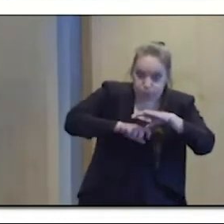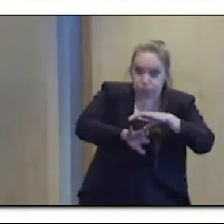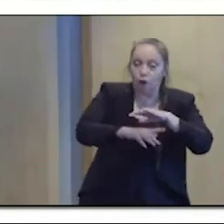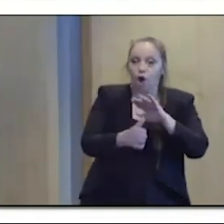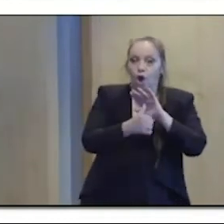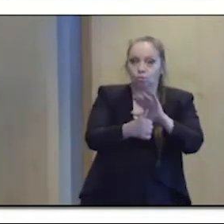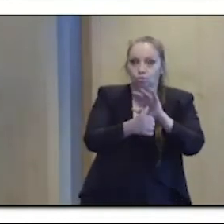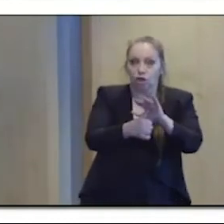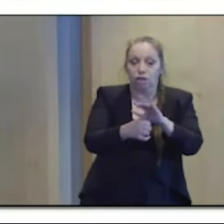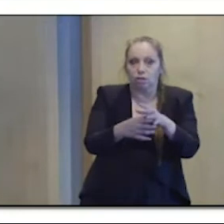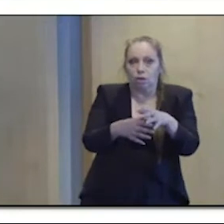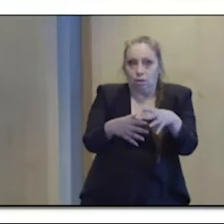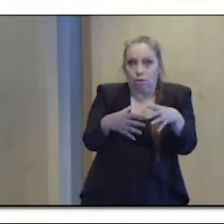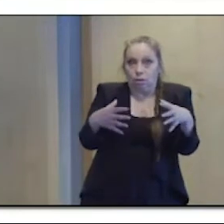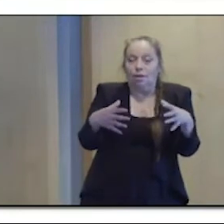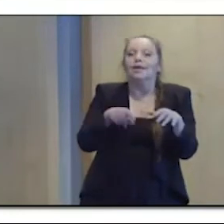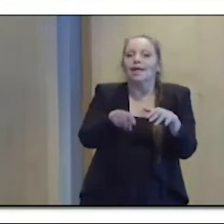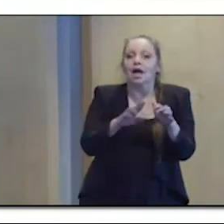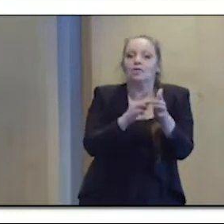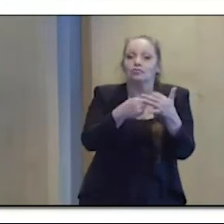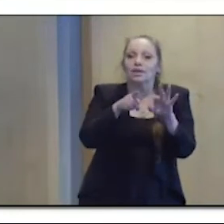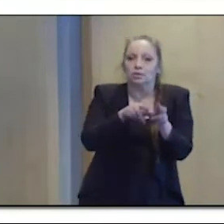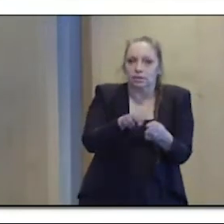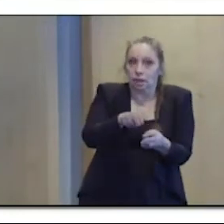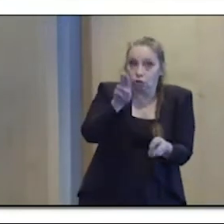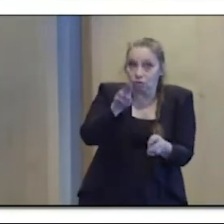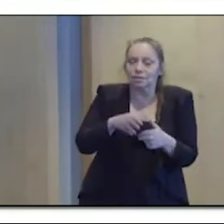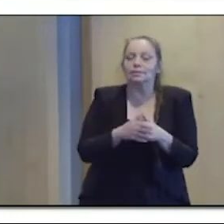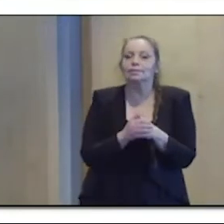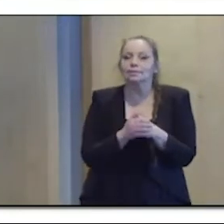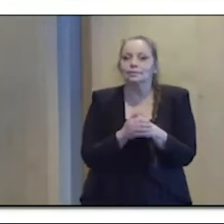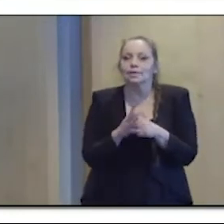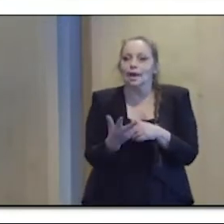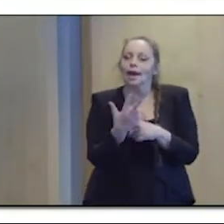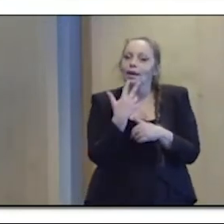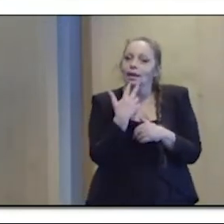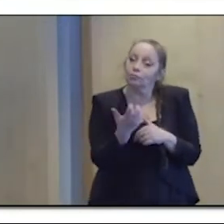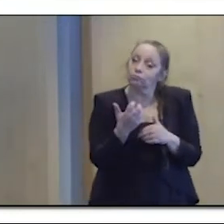increases and that's frequency will increase, and in an electricity sense it might get a bit